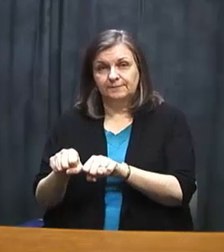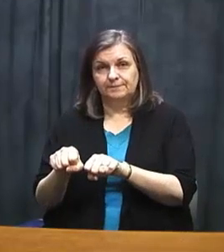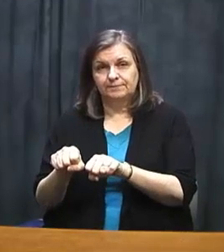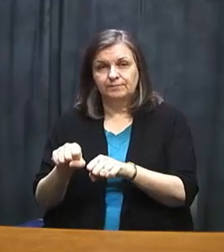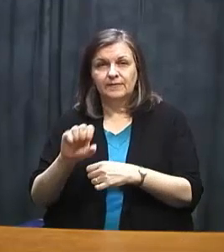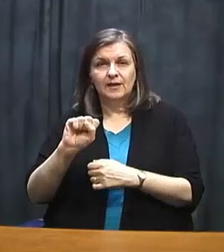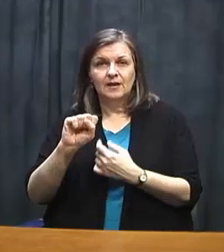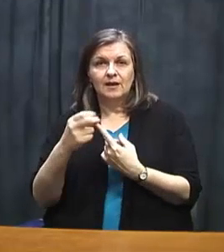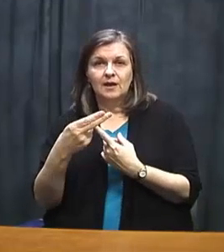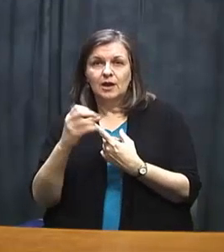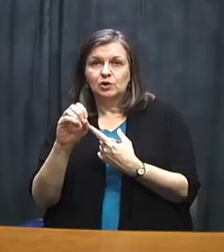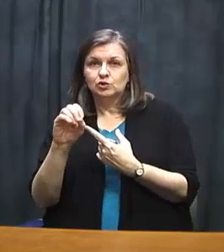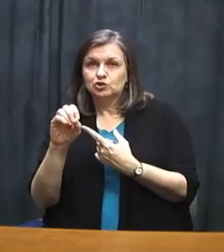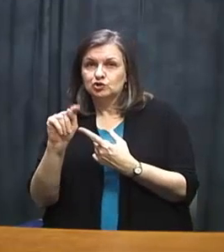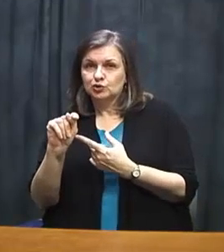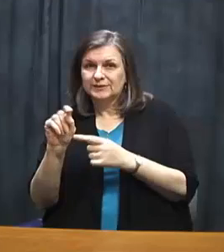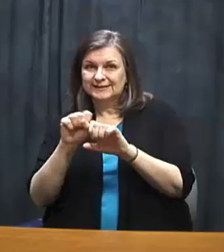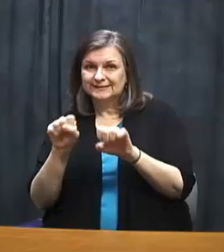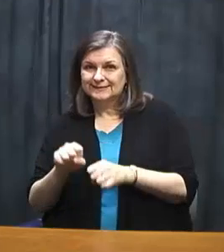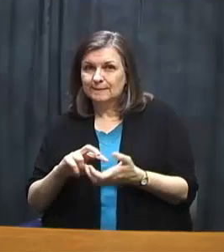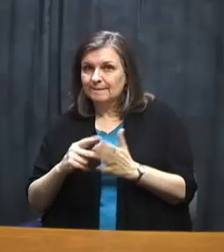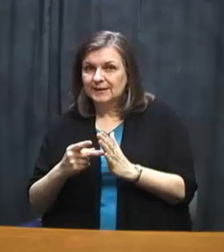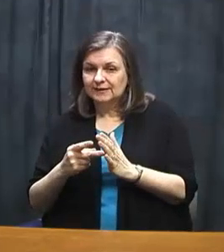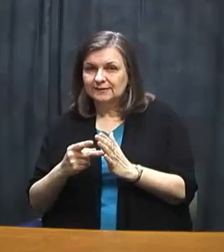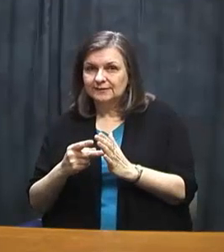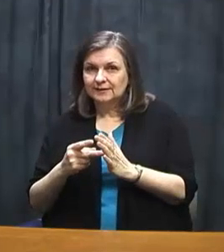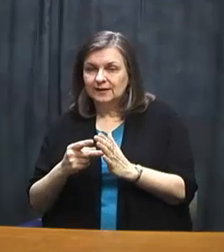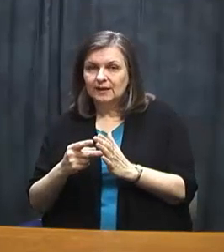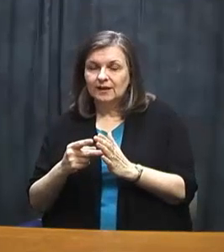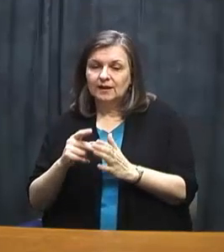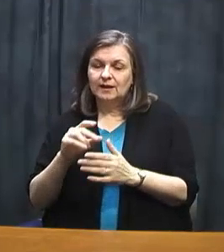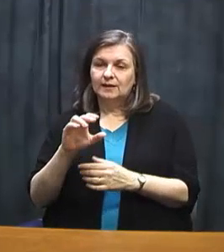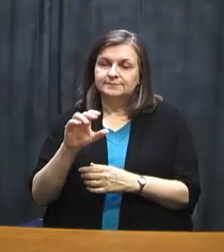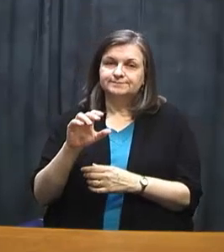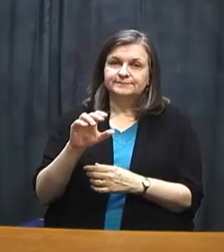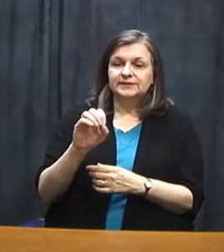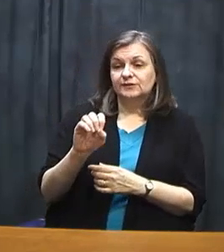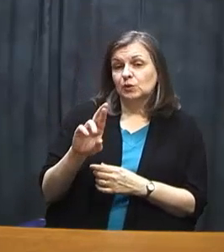so a shoot system is simply an organ system of a plant